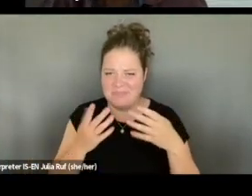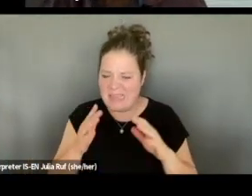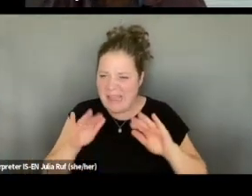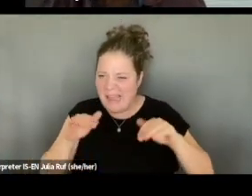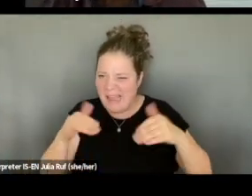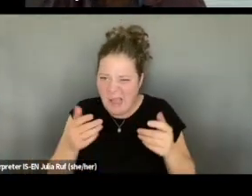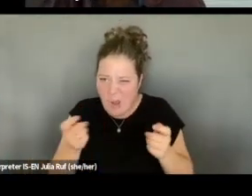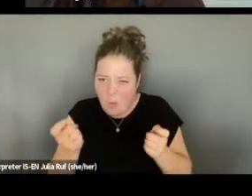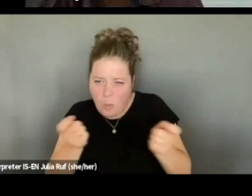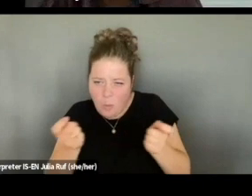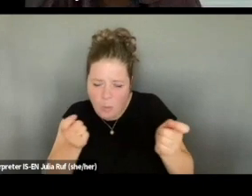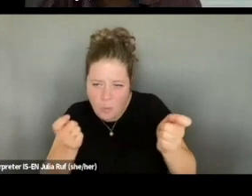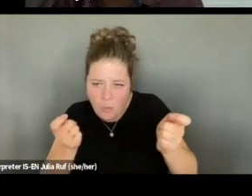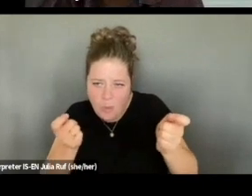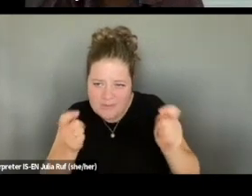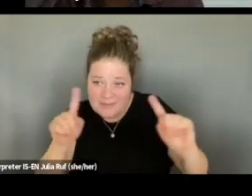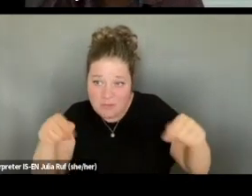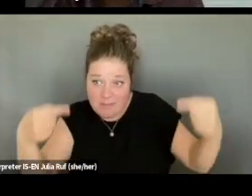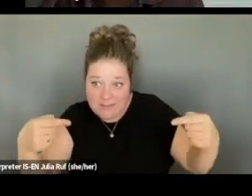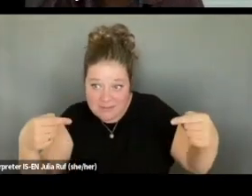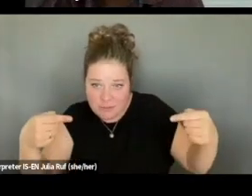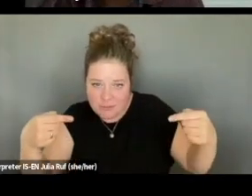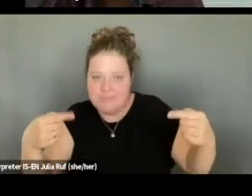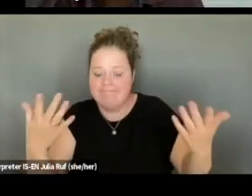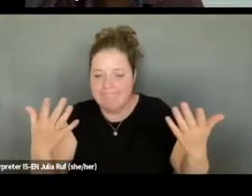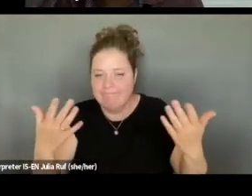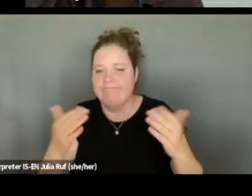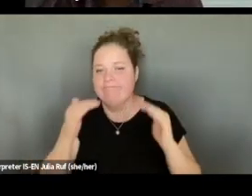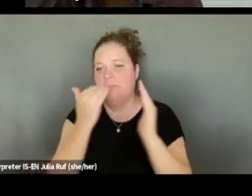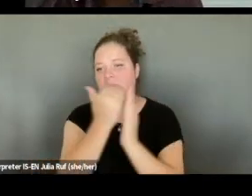the challenges. And here we share the link for the